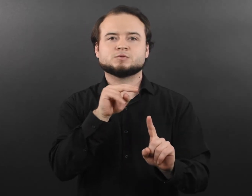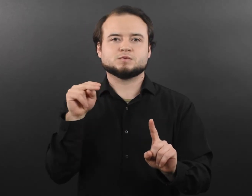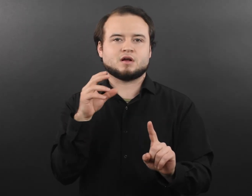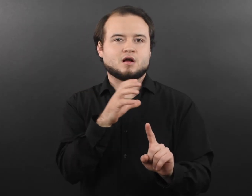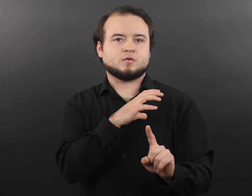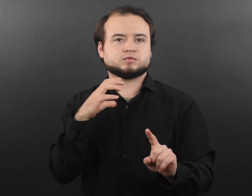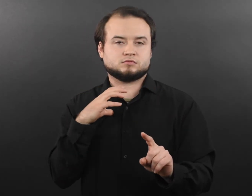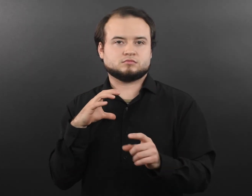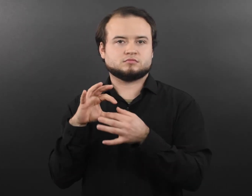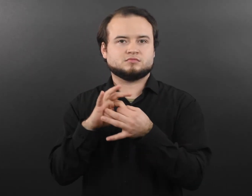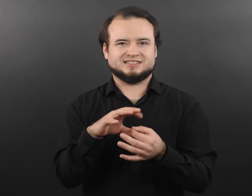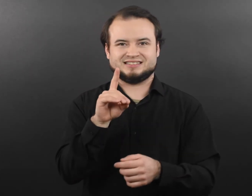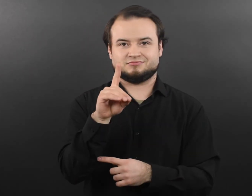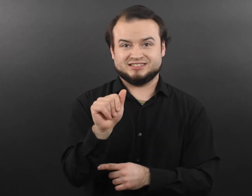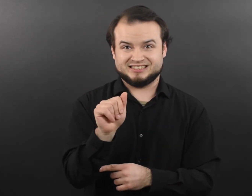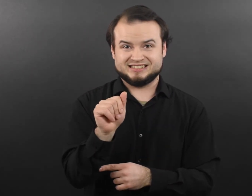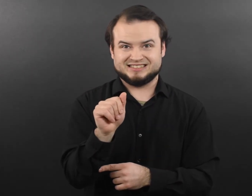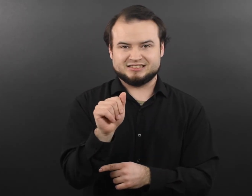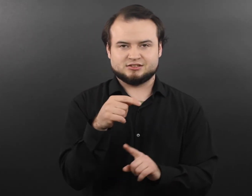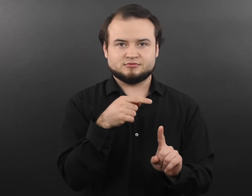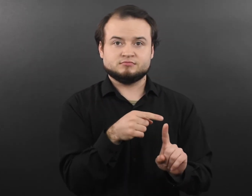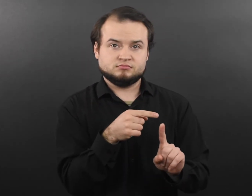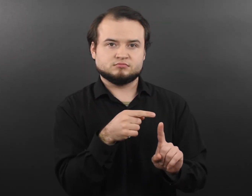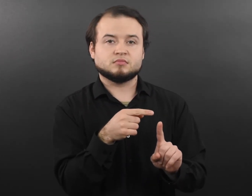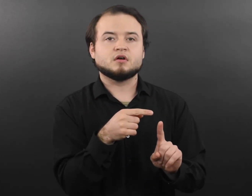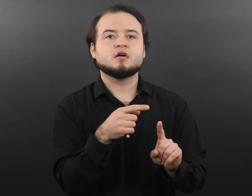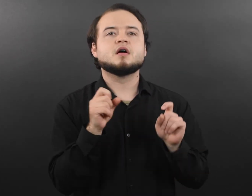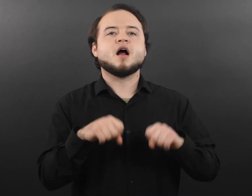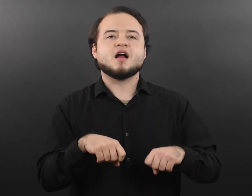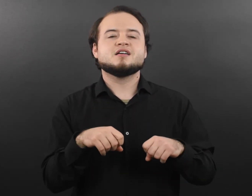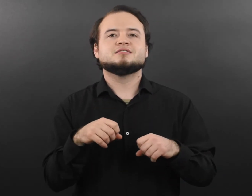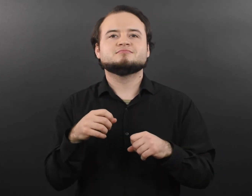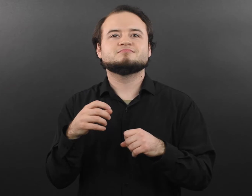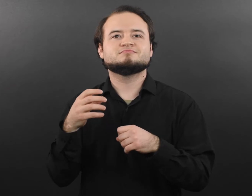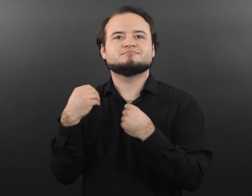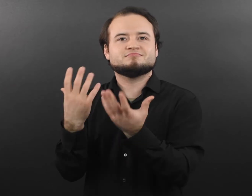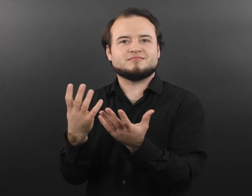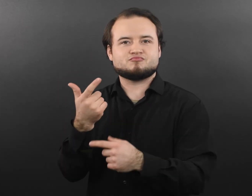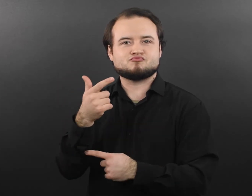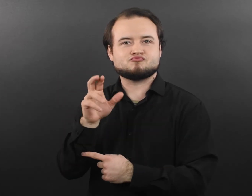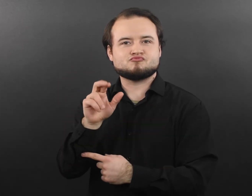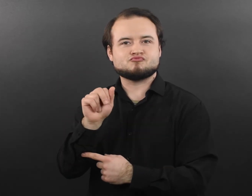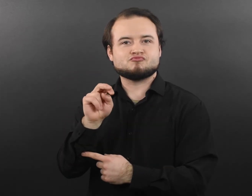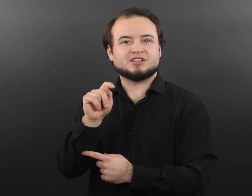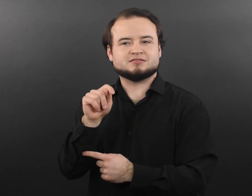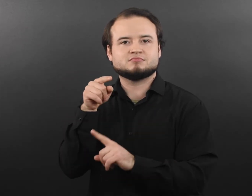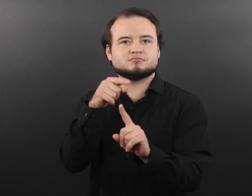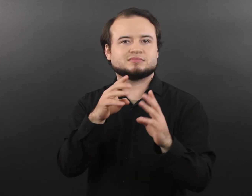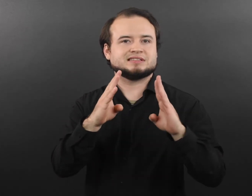gives the Minnesota Council on Disability the ability to provide grants for city and county